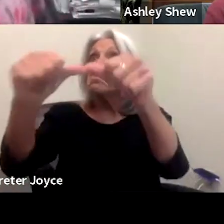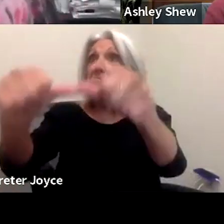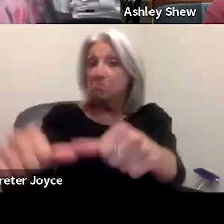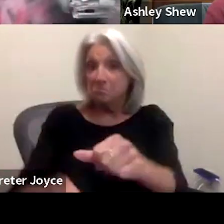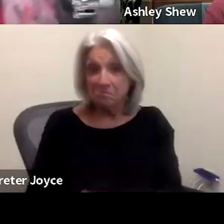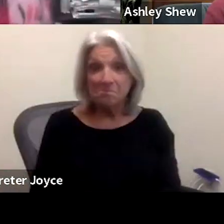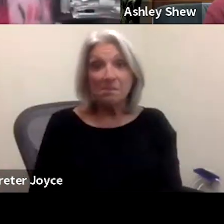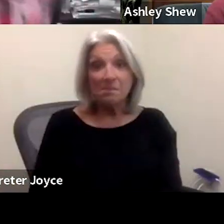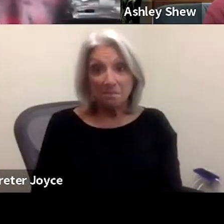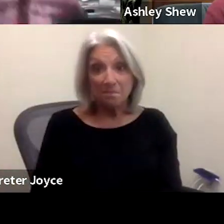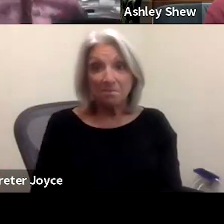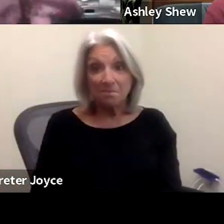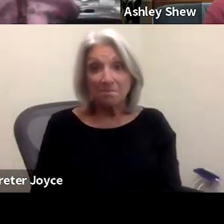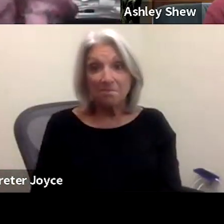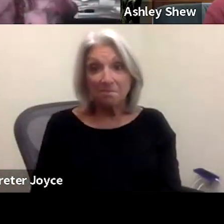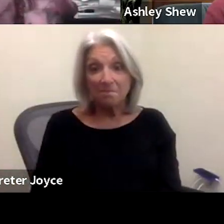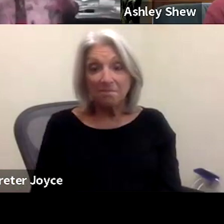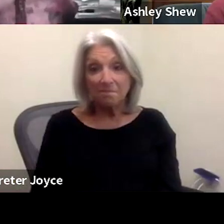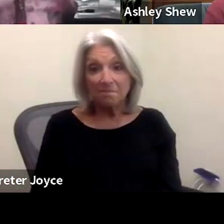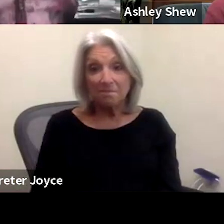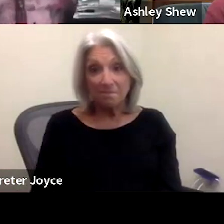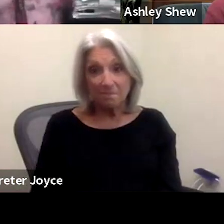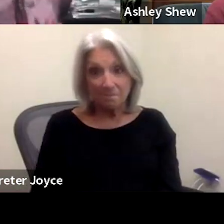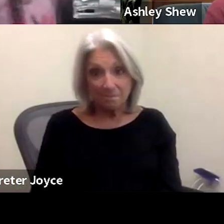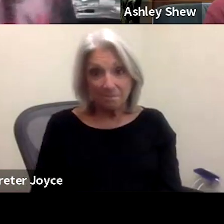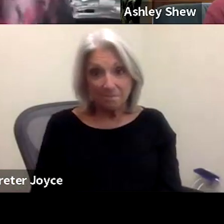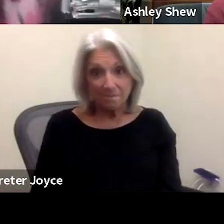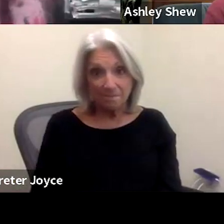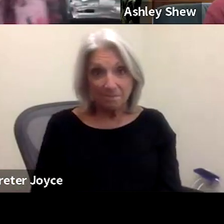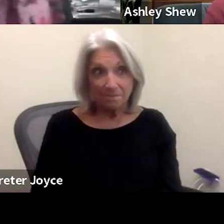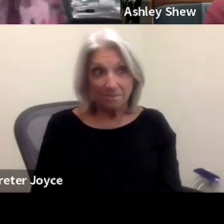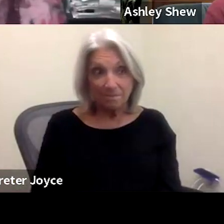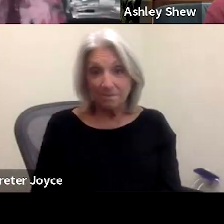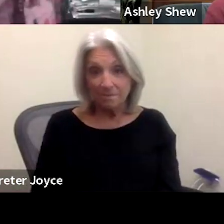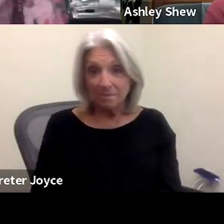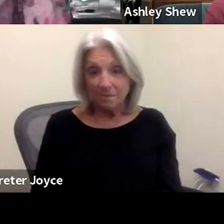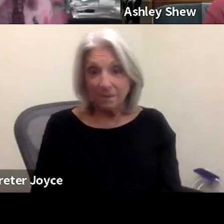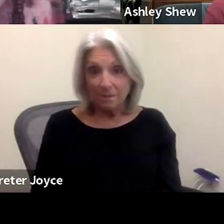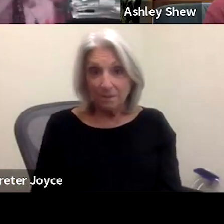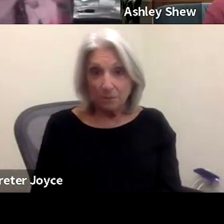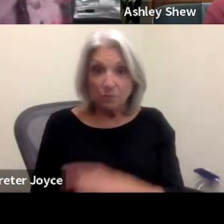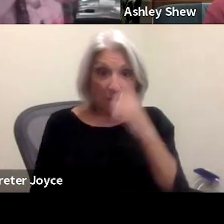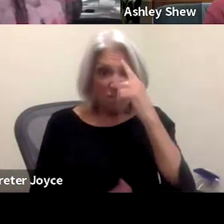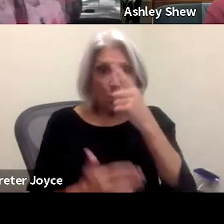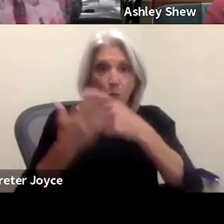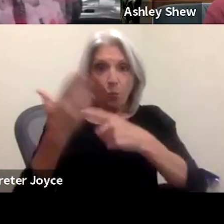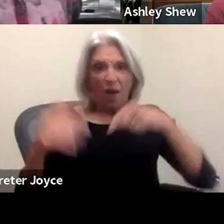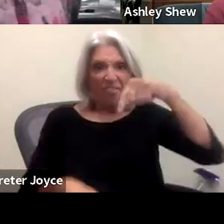For what this skill is.